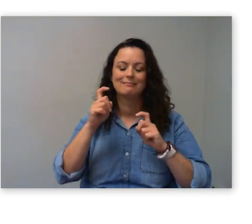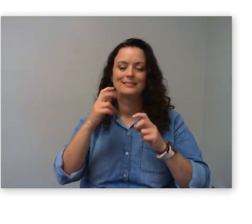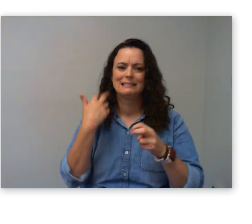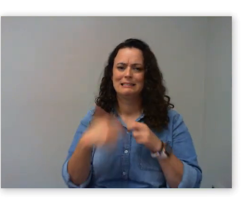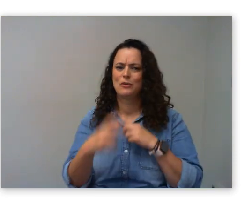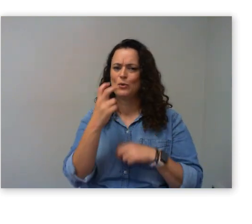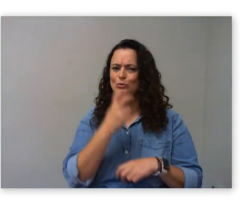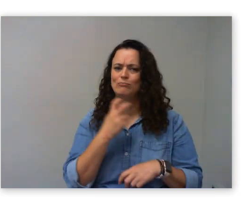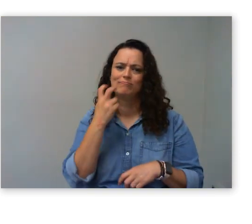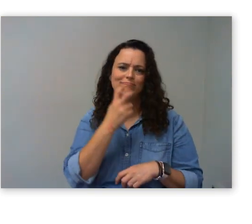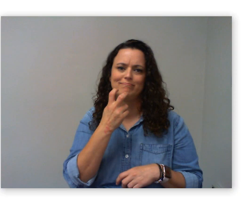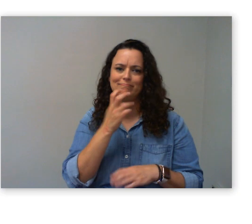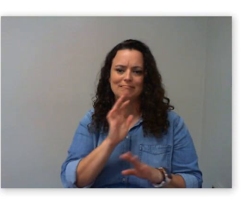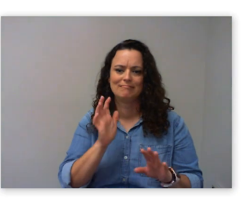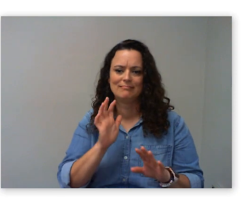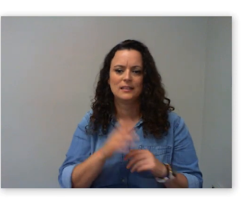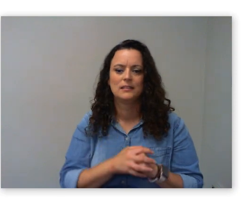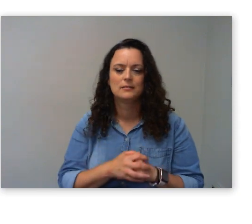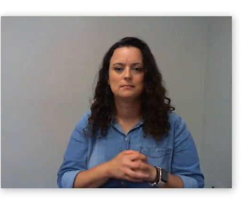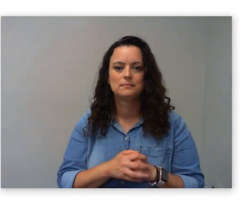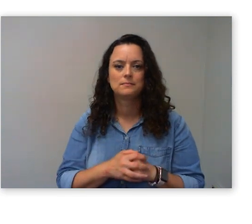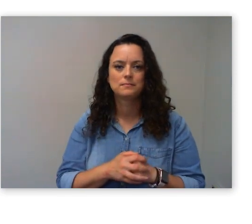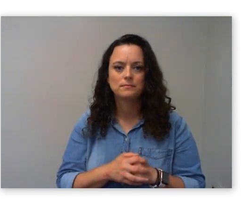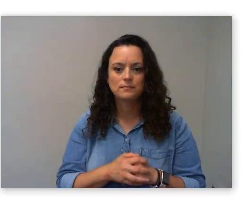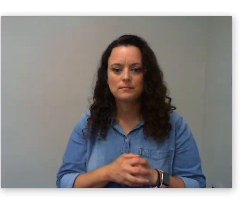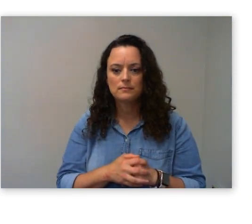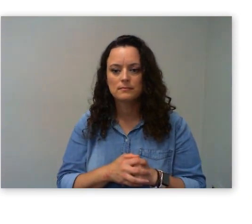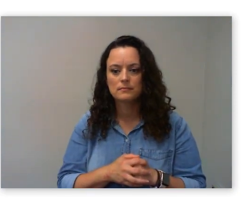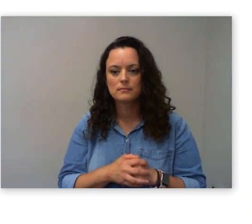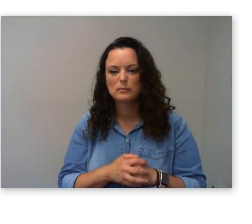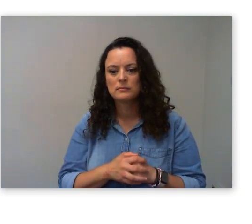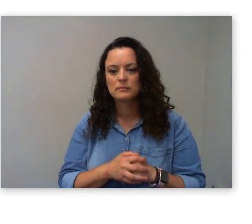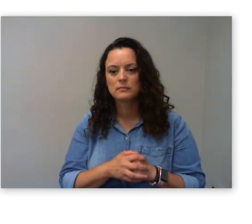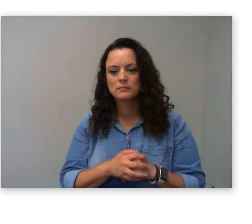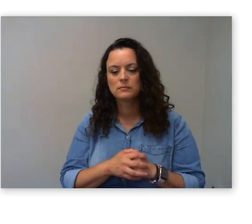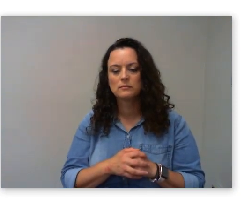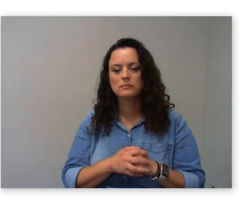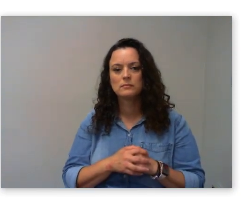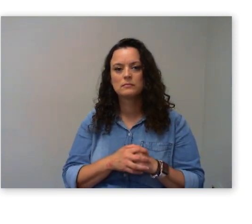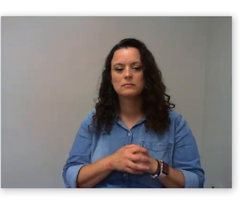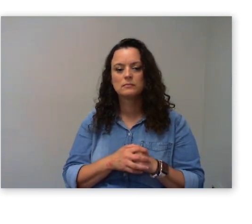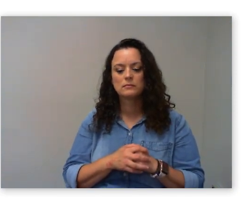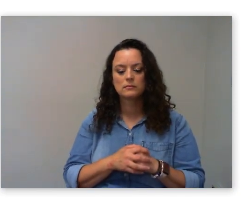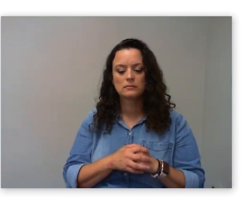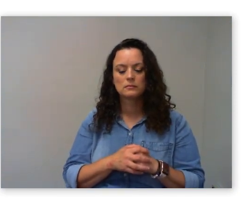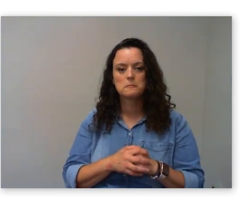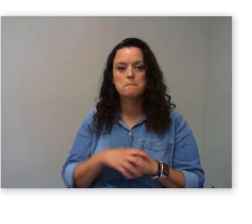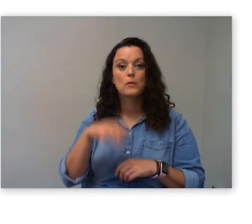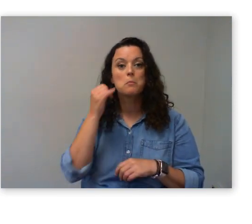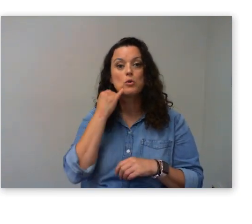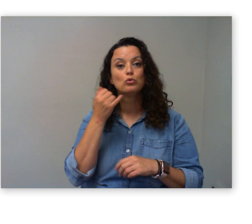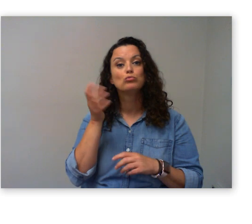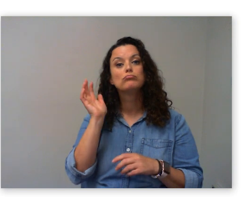um and being exaggerated with your facial expressions um changing topics or speakers